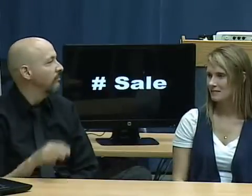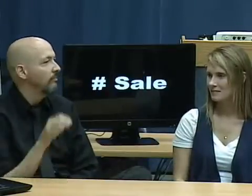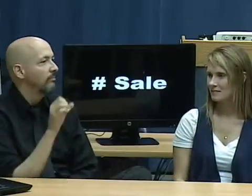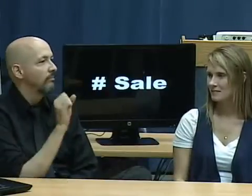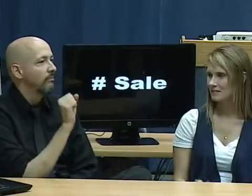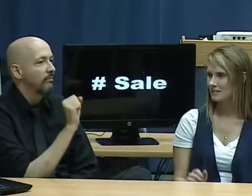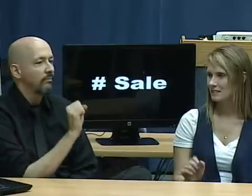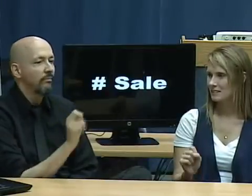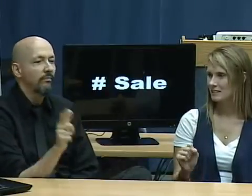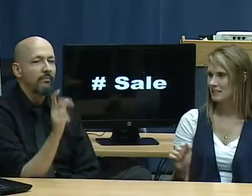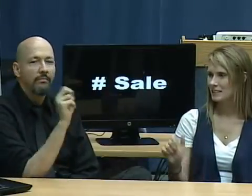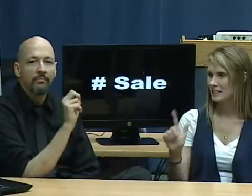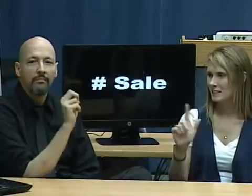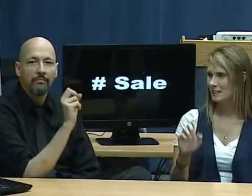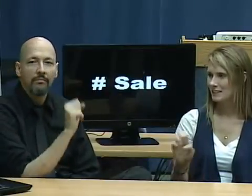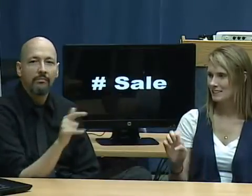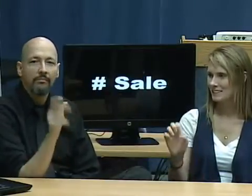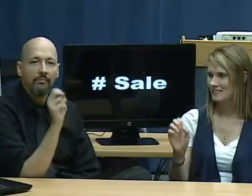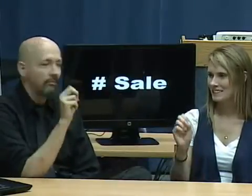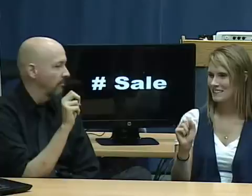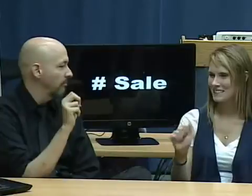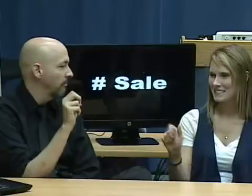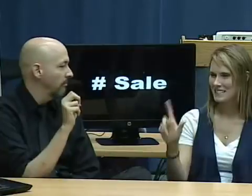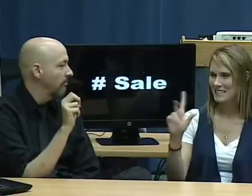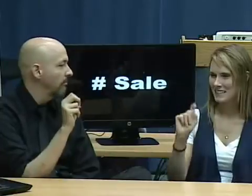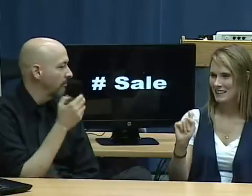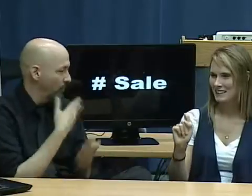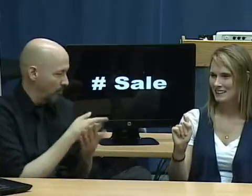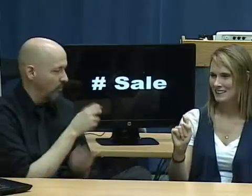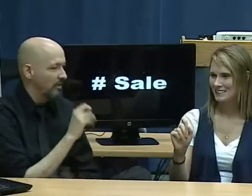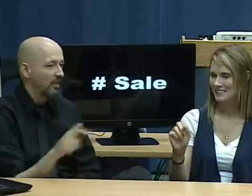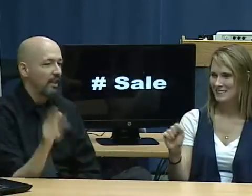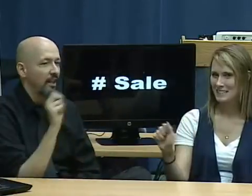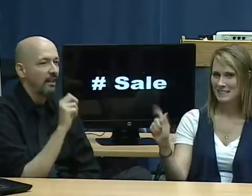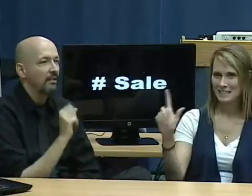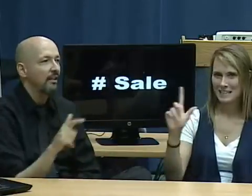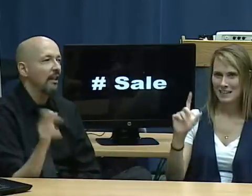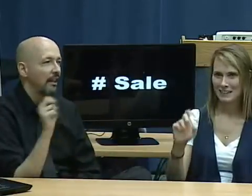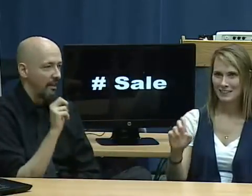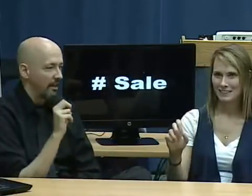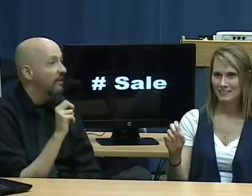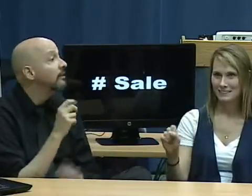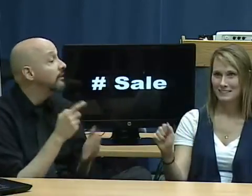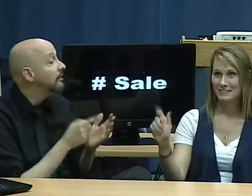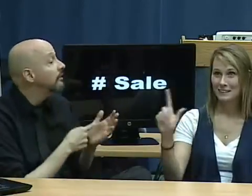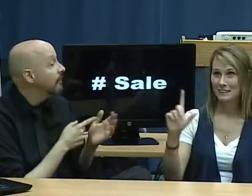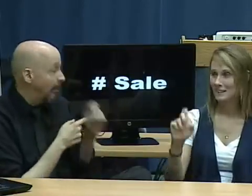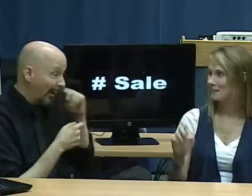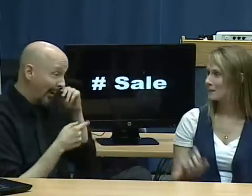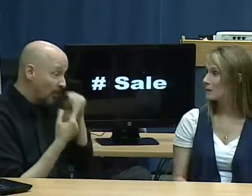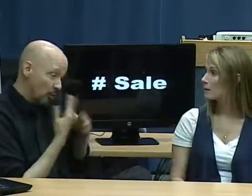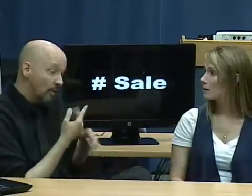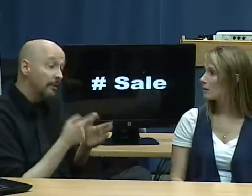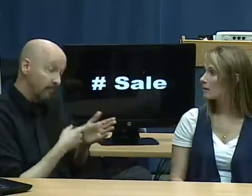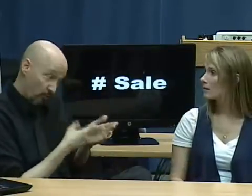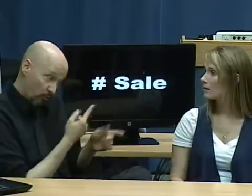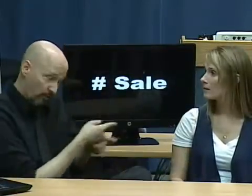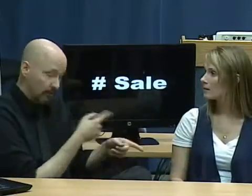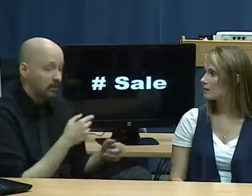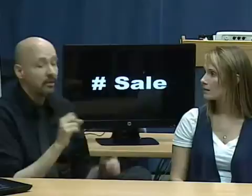#SALE Good. #SALE Right. Sometimes. You're right.